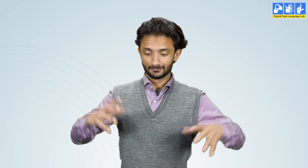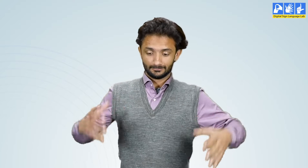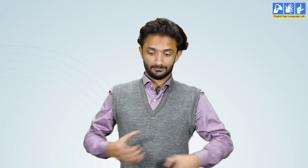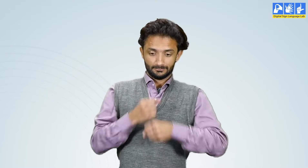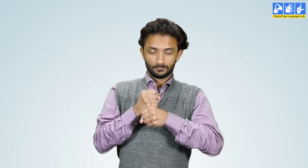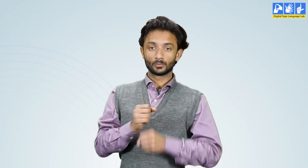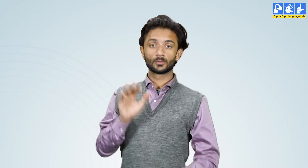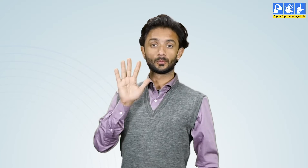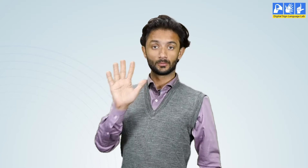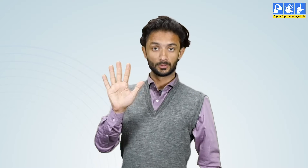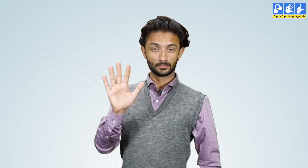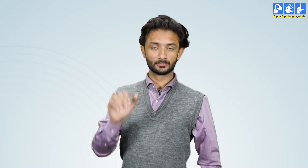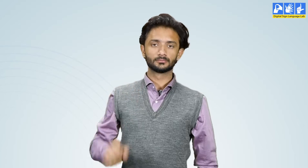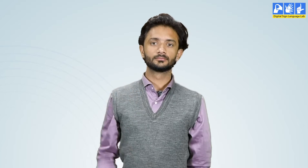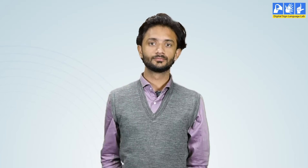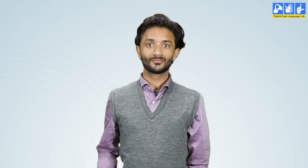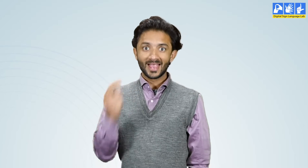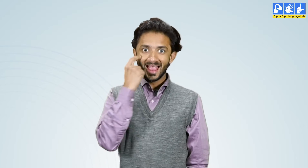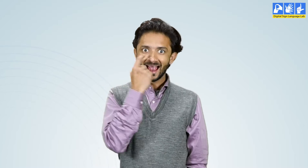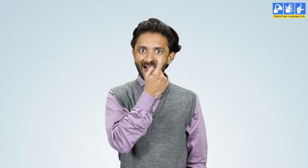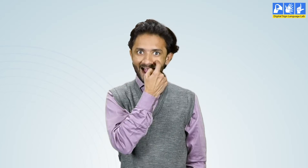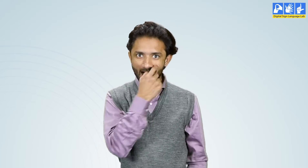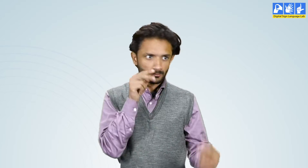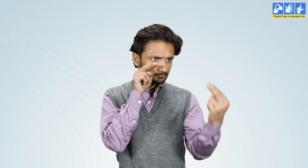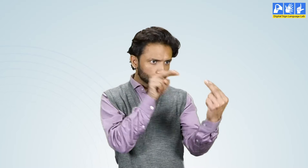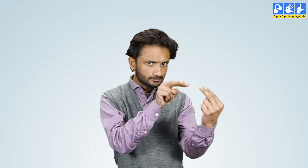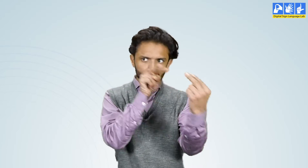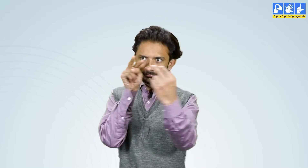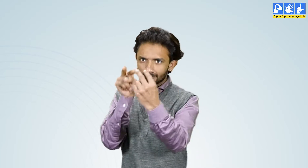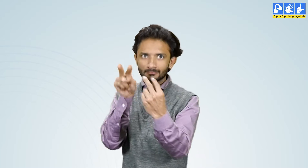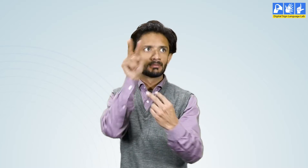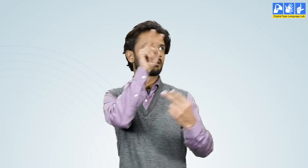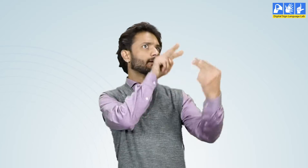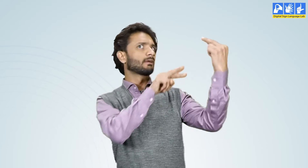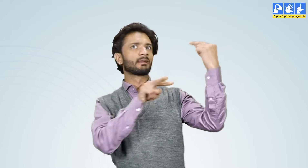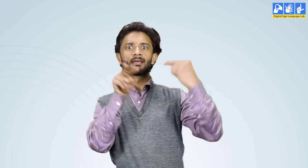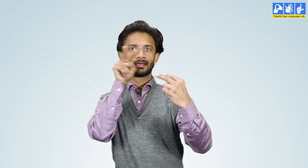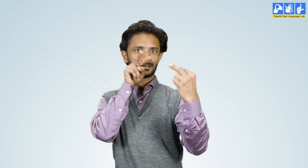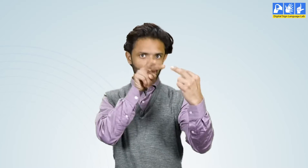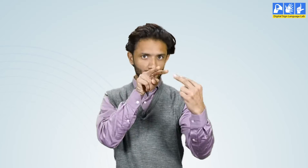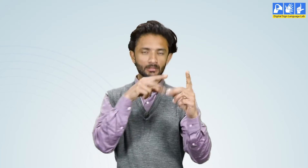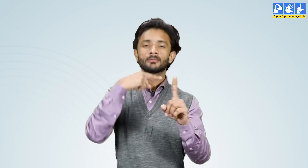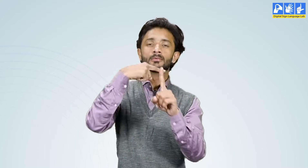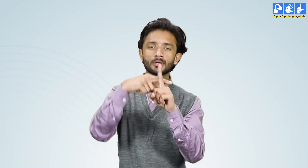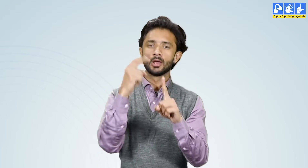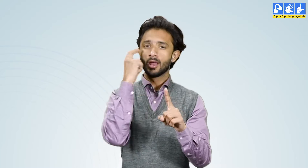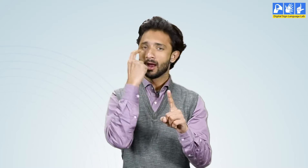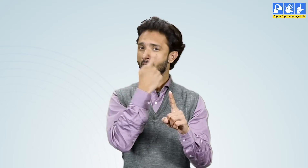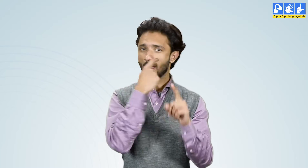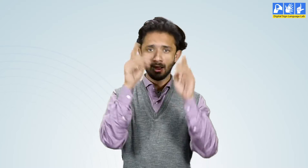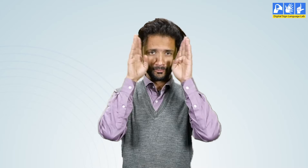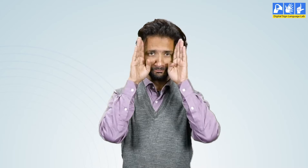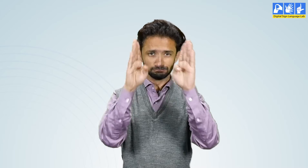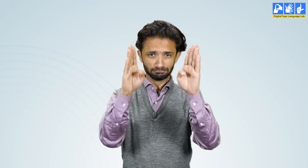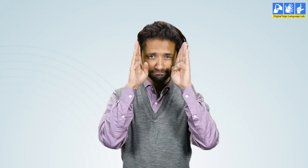Research Brief 5 Topic: Eye Gaze and Joint Attention